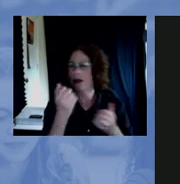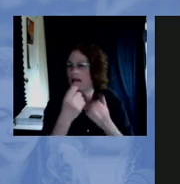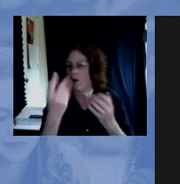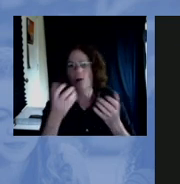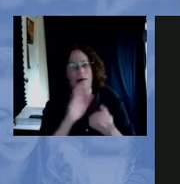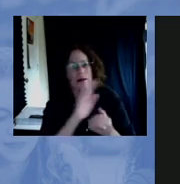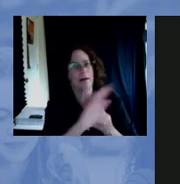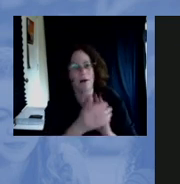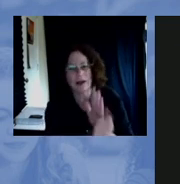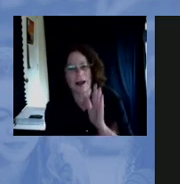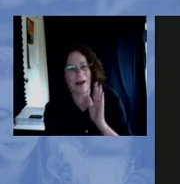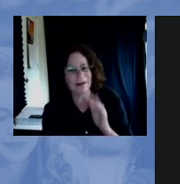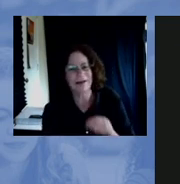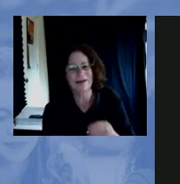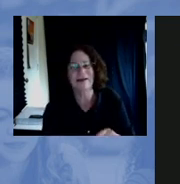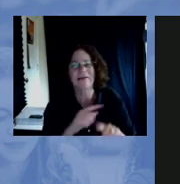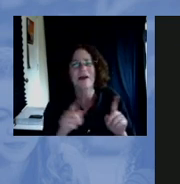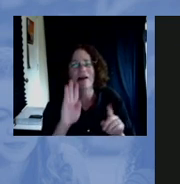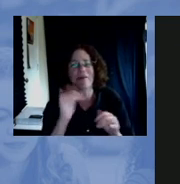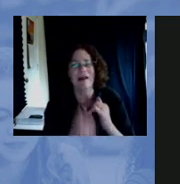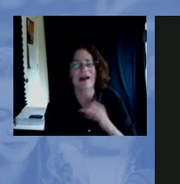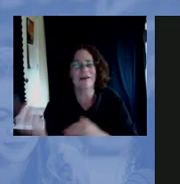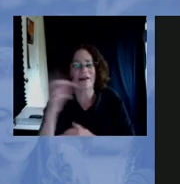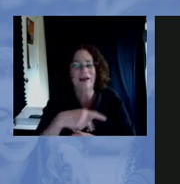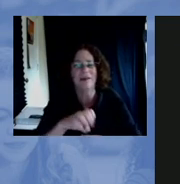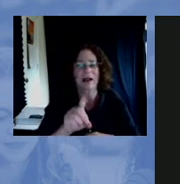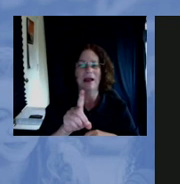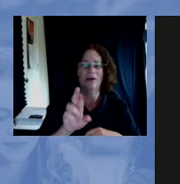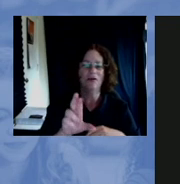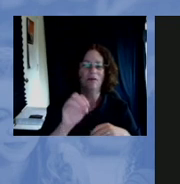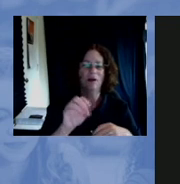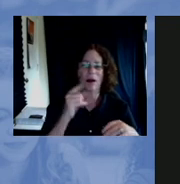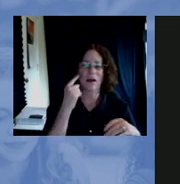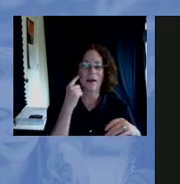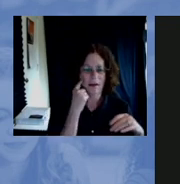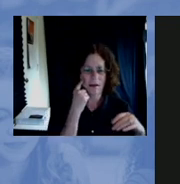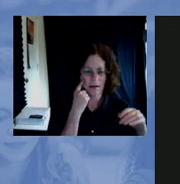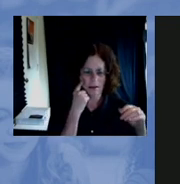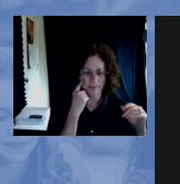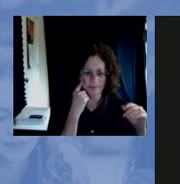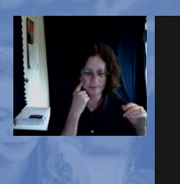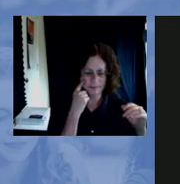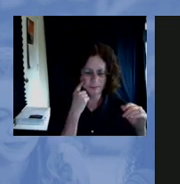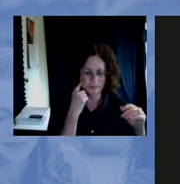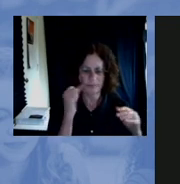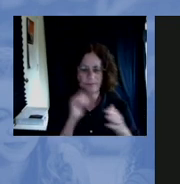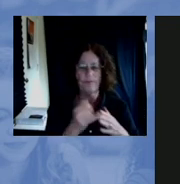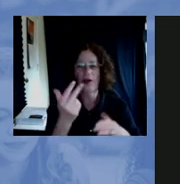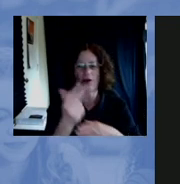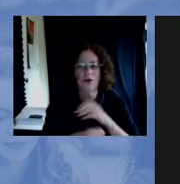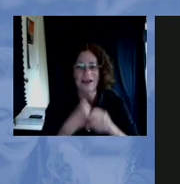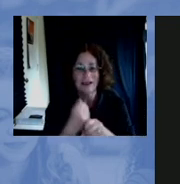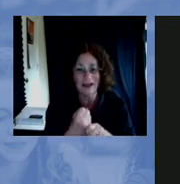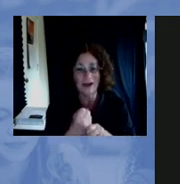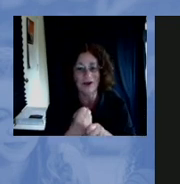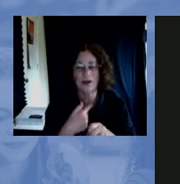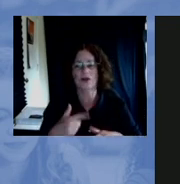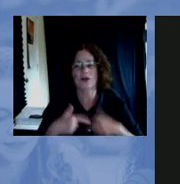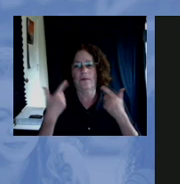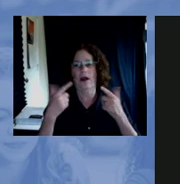BUT AT THE END OF THE DAY, PEDRO, I THINK THE 13 YEARS I'VE SURVIVED AS SUPERINTENDENT